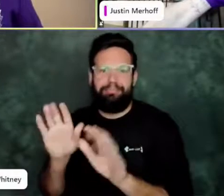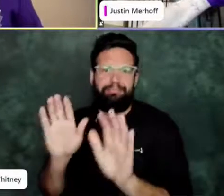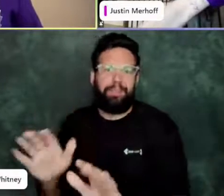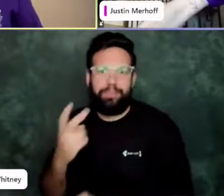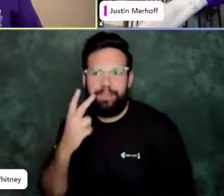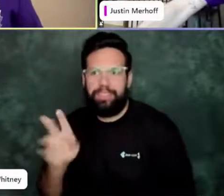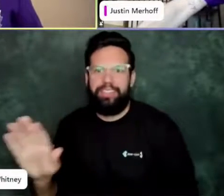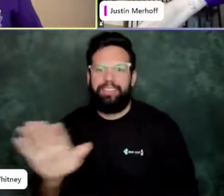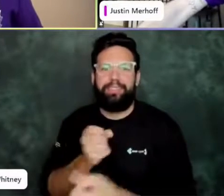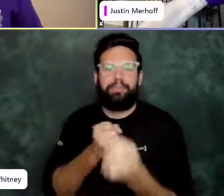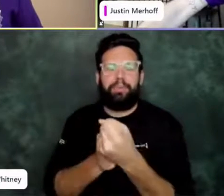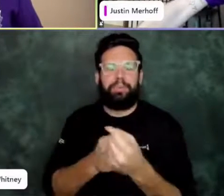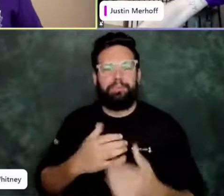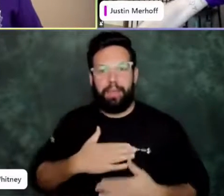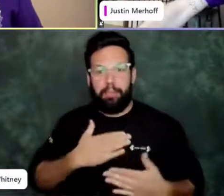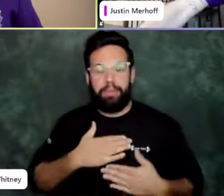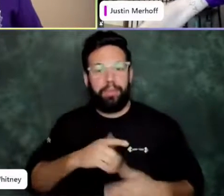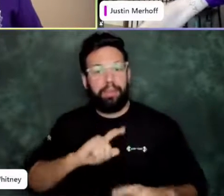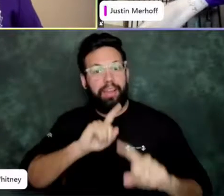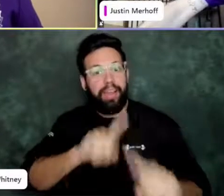Yeah, happy to answer any more questions that come up.